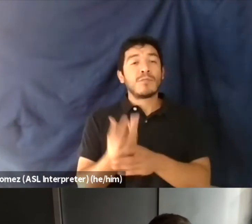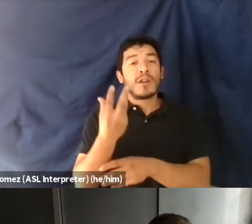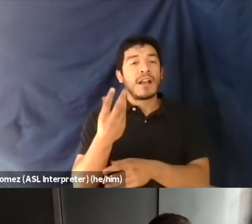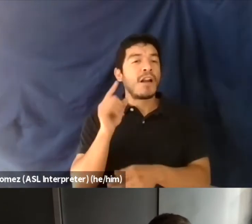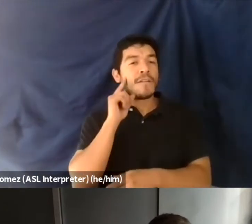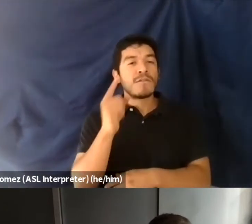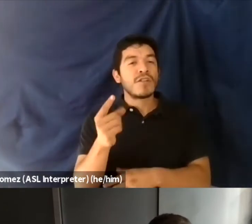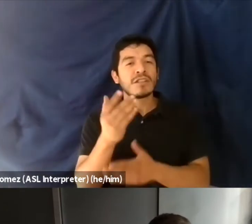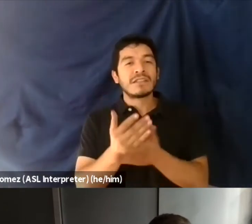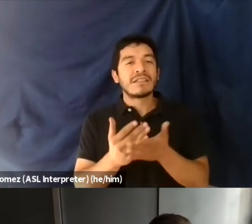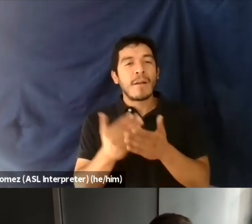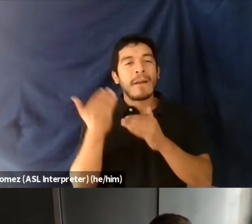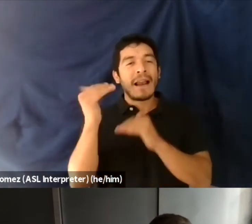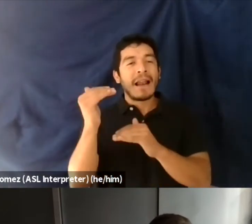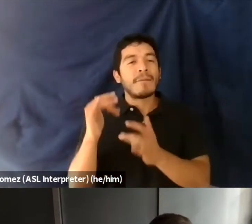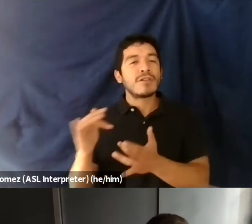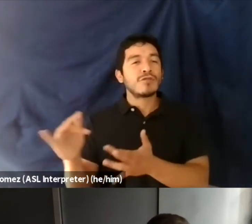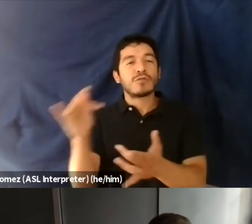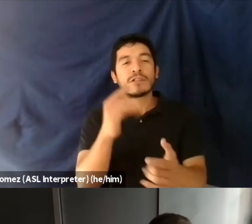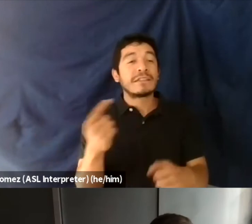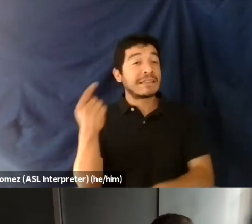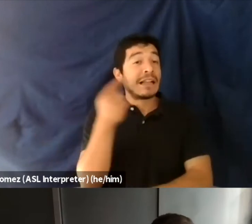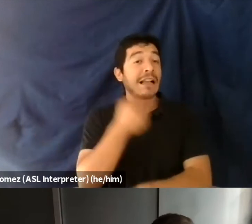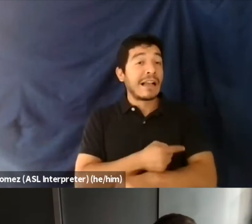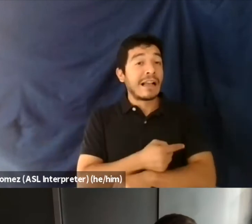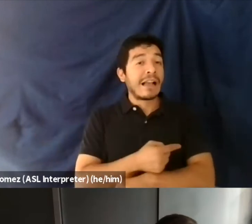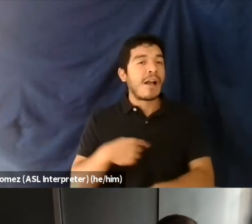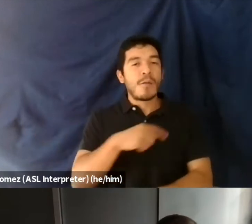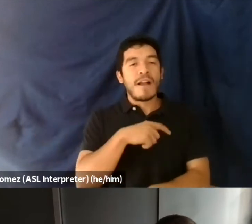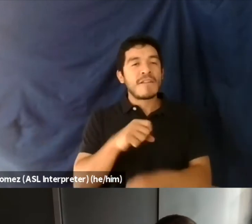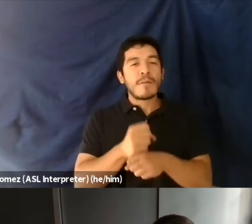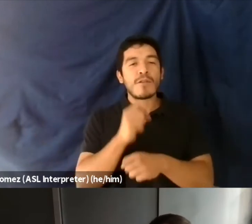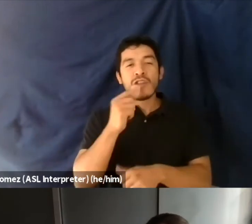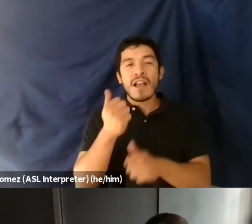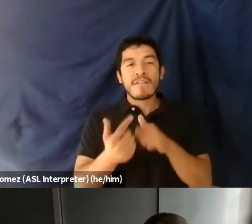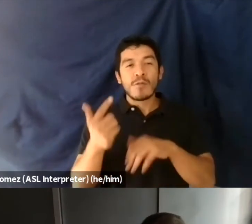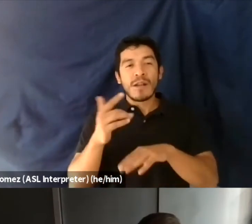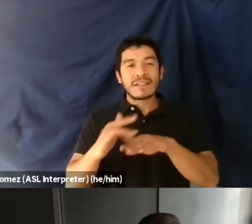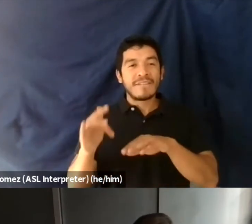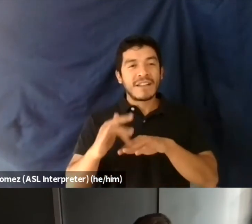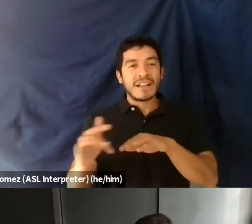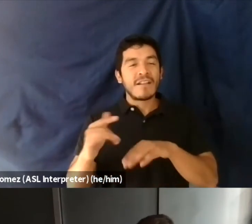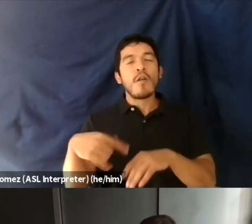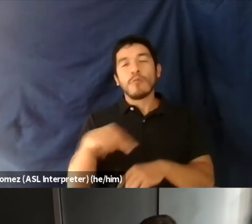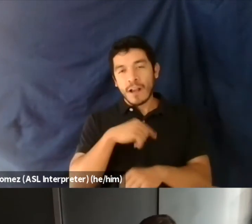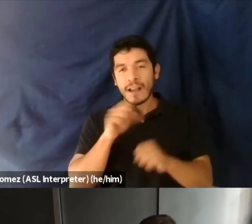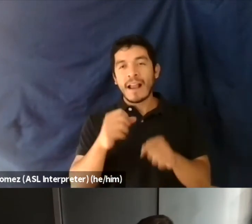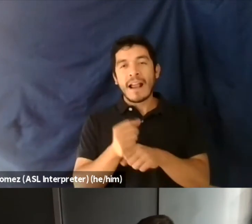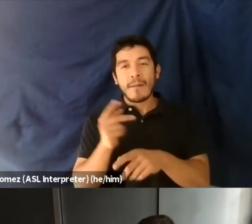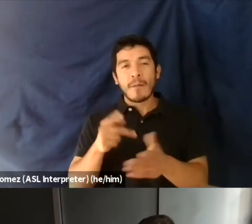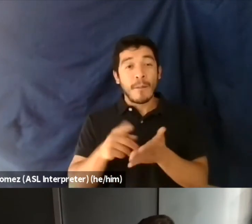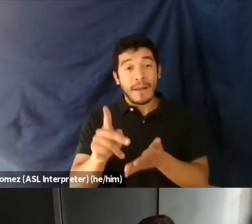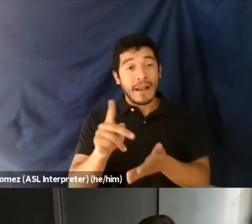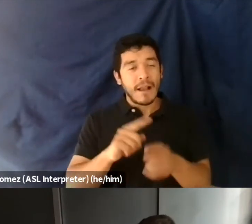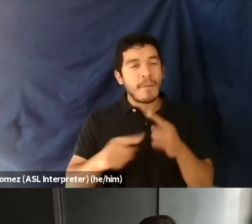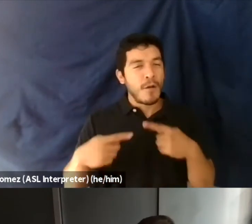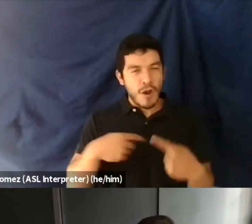for some limited tour dates, we're gonna make sure everyone's available and that we can get people paid. But yeah, we're trying to bring it back